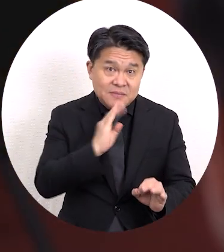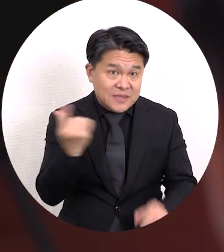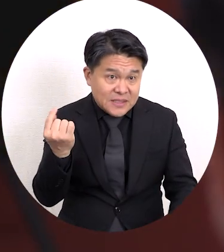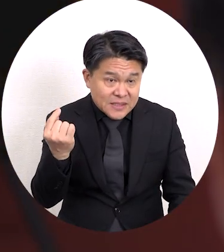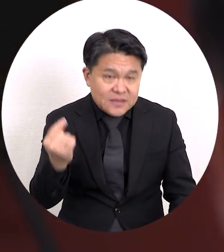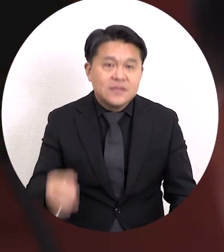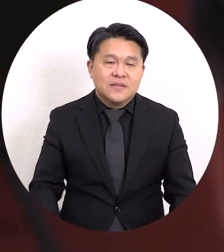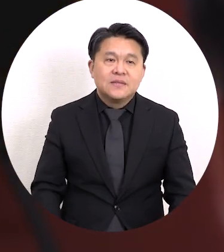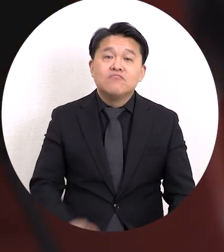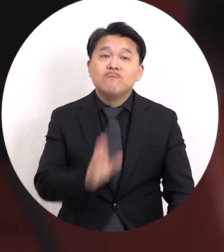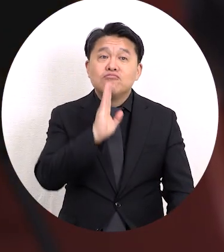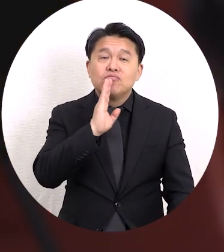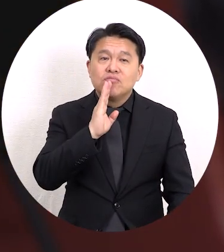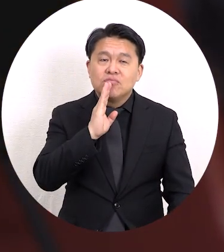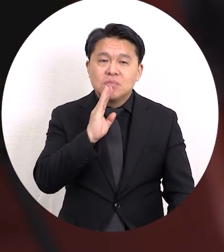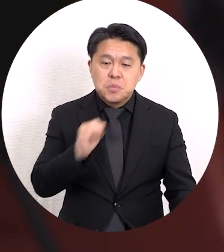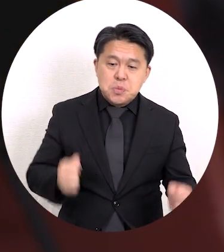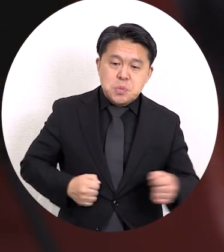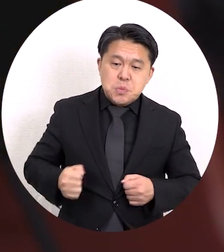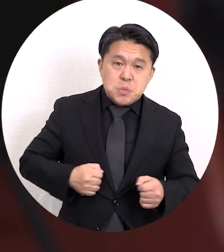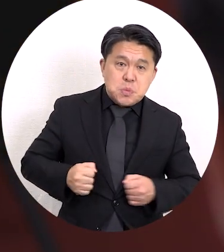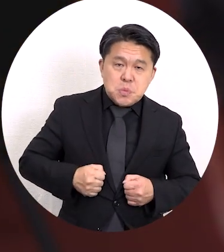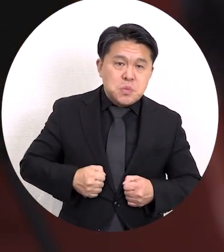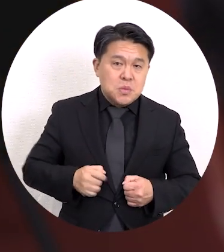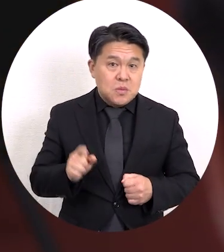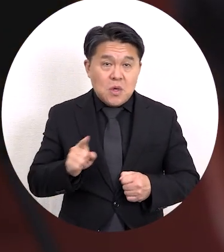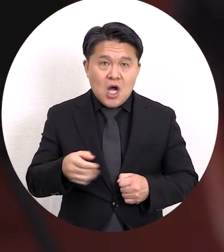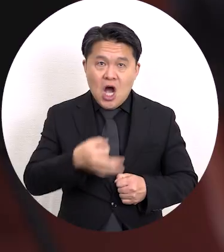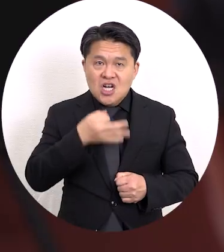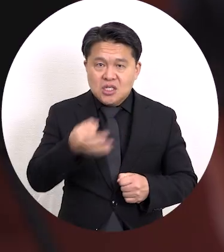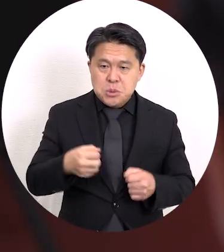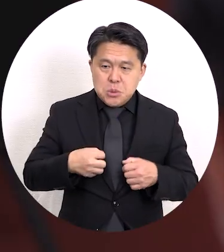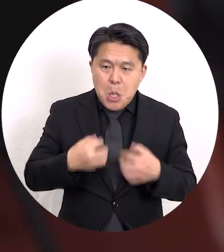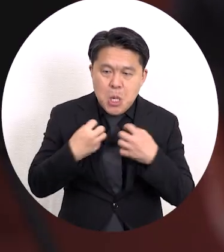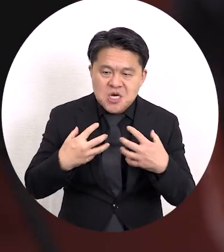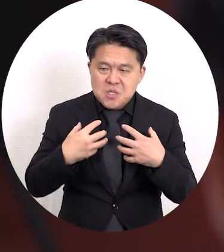The sounds made by gorillas and other primates, like "ooh-ooh."